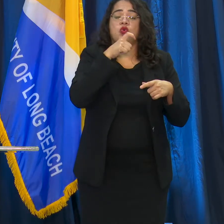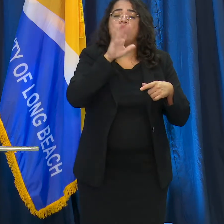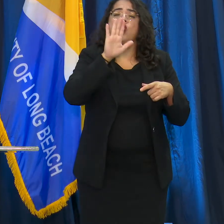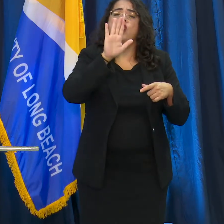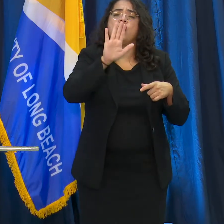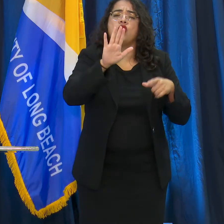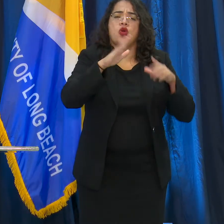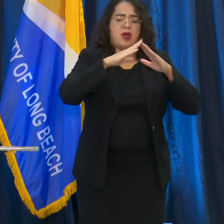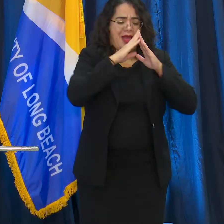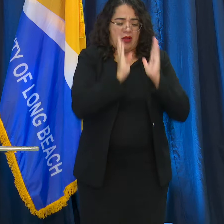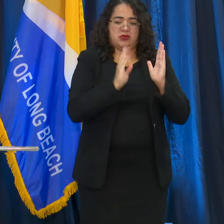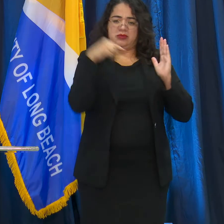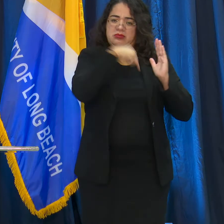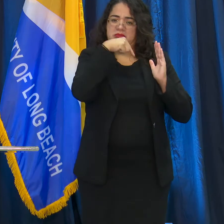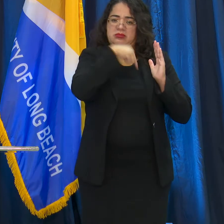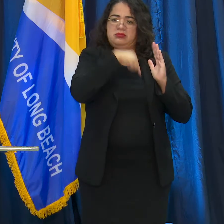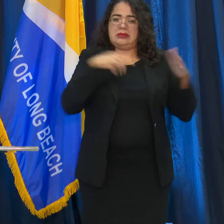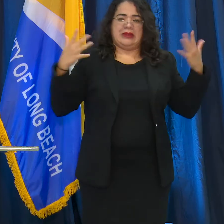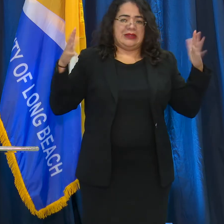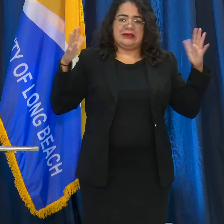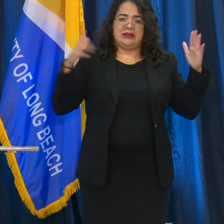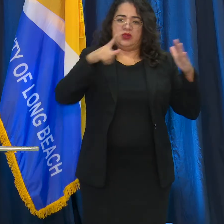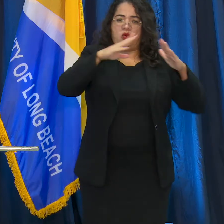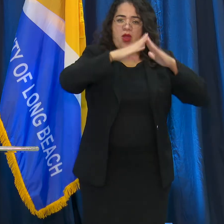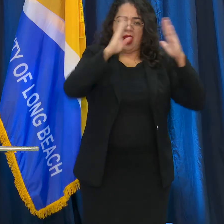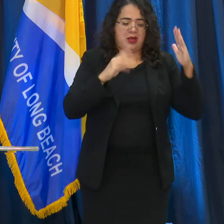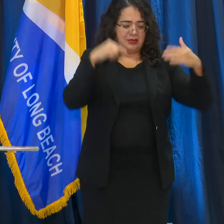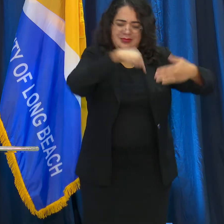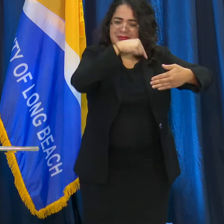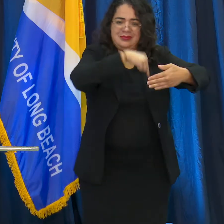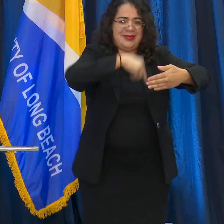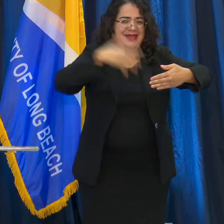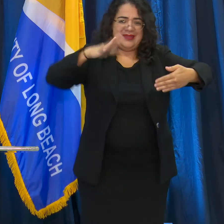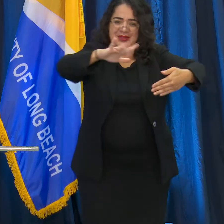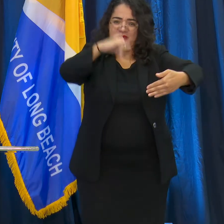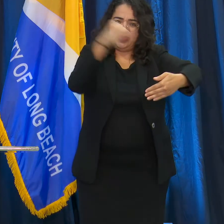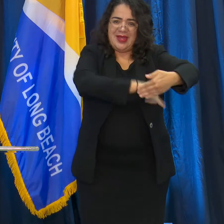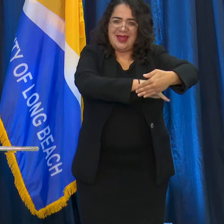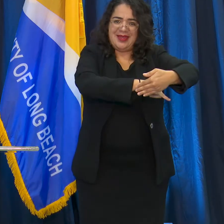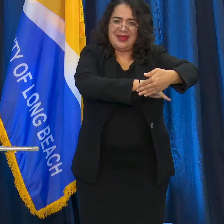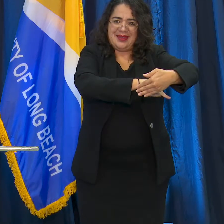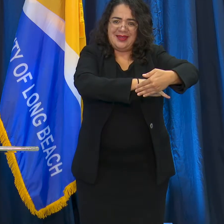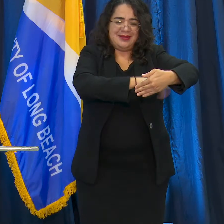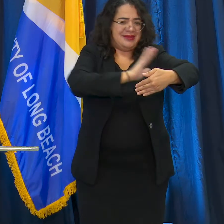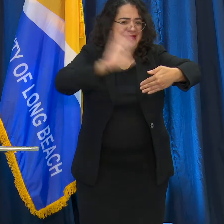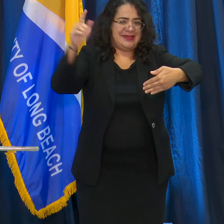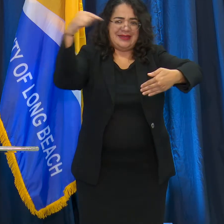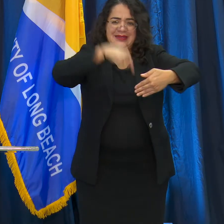The more people are out, the more likely they will bring it back to you given the level of community spread, so please be vigilant in following the